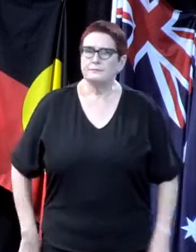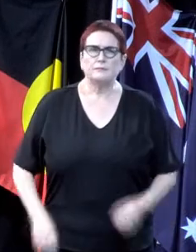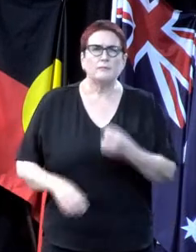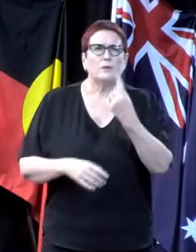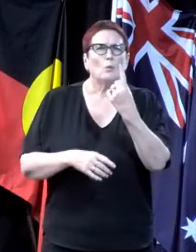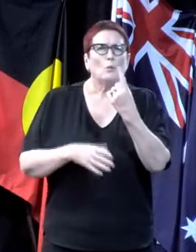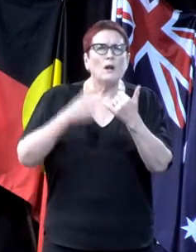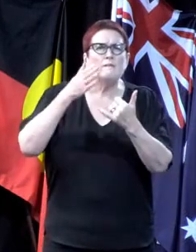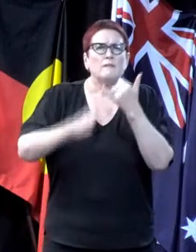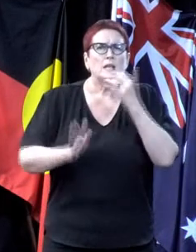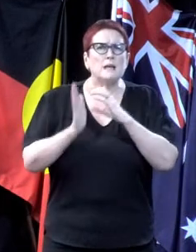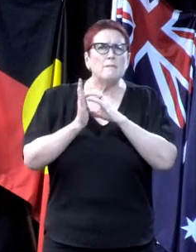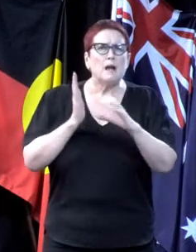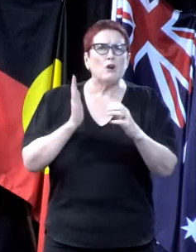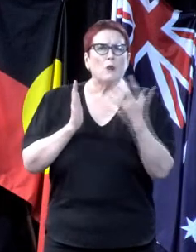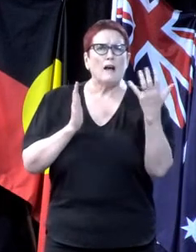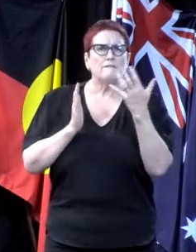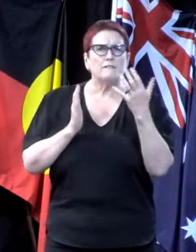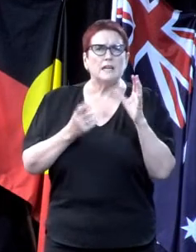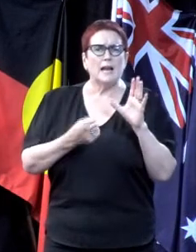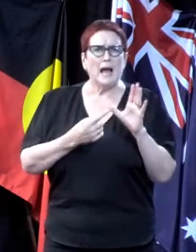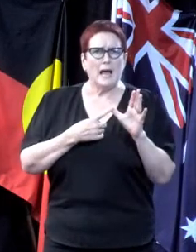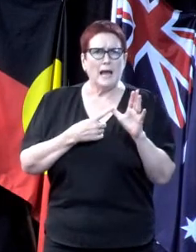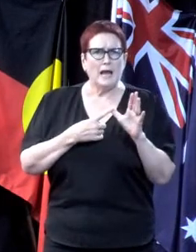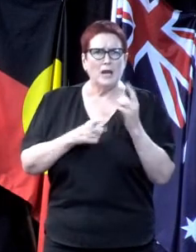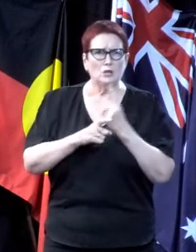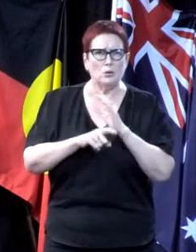Paragraph 15A of your statement refers to all students